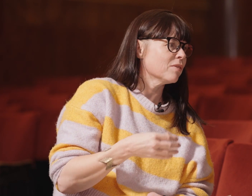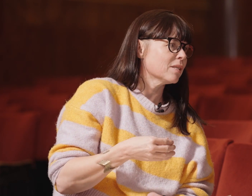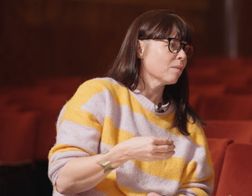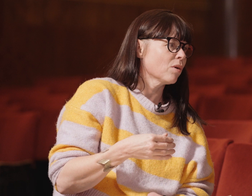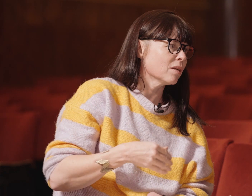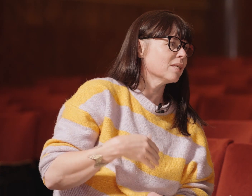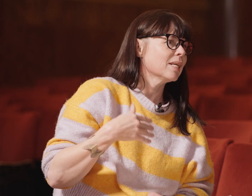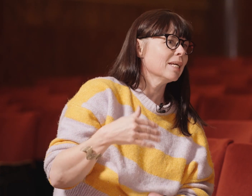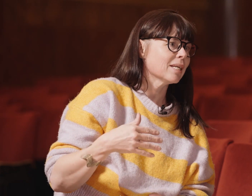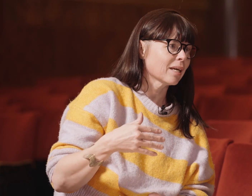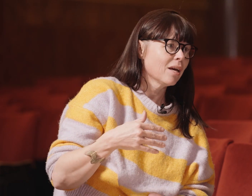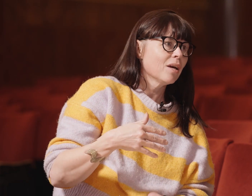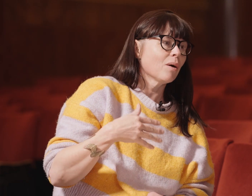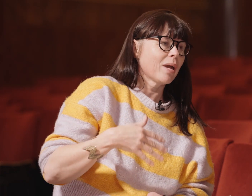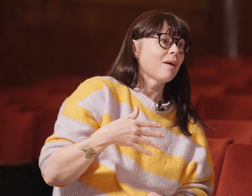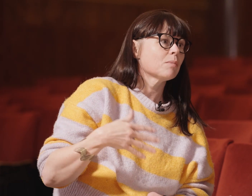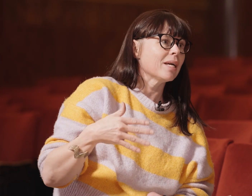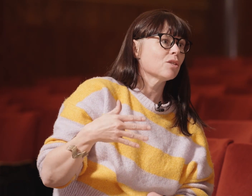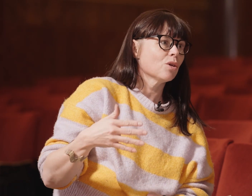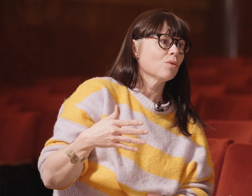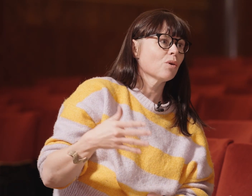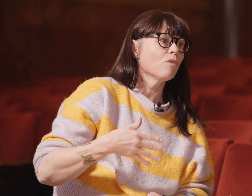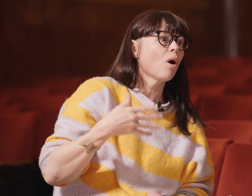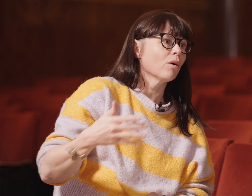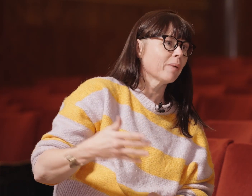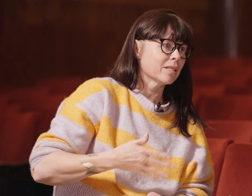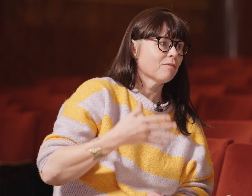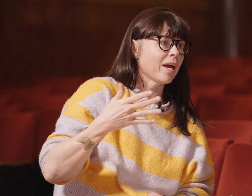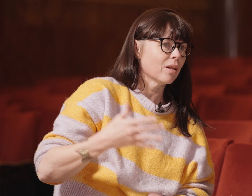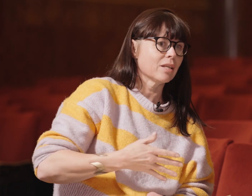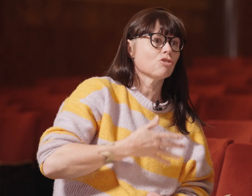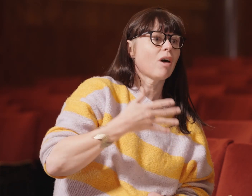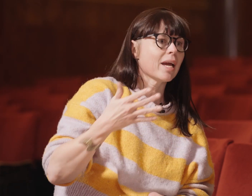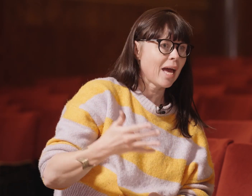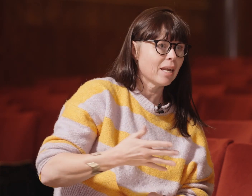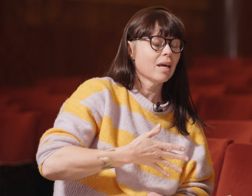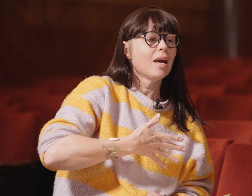and disabled artists leading. That we have space to go wrong and to fail and to try again